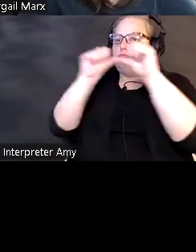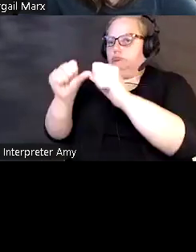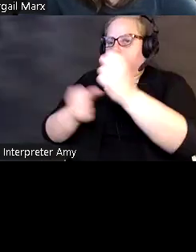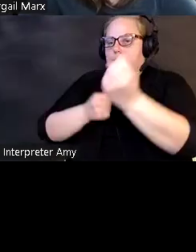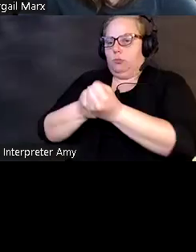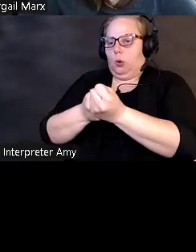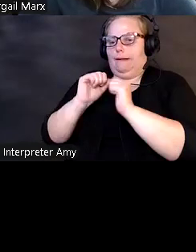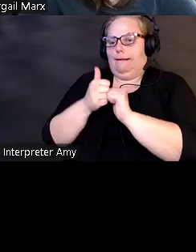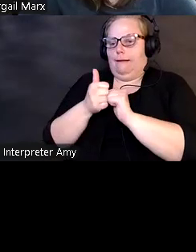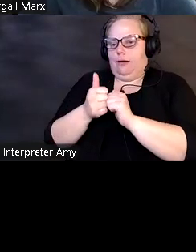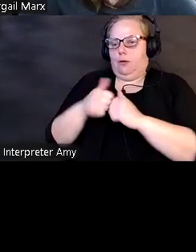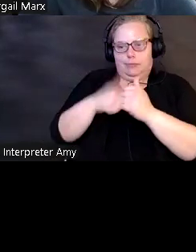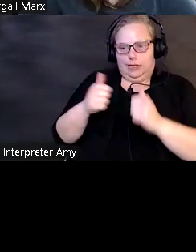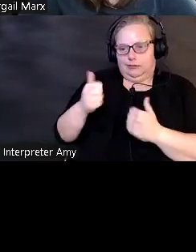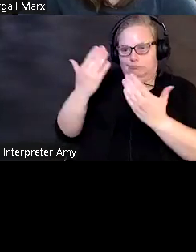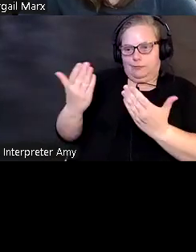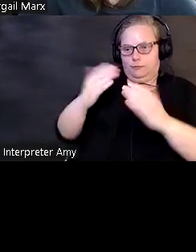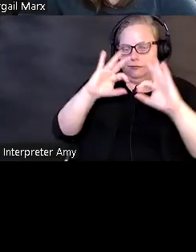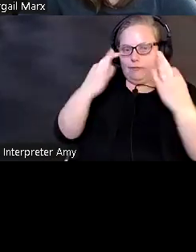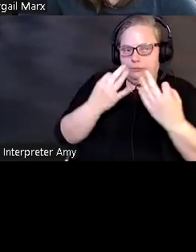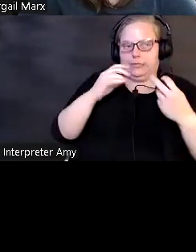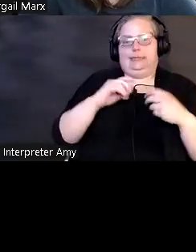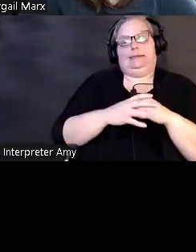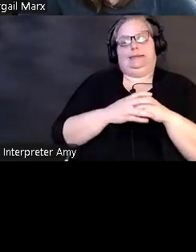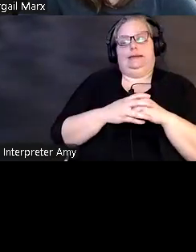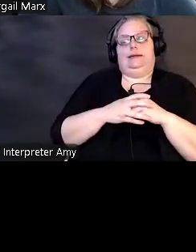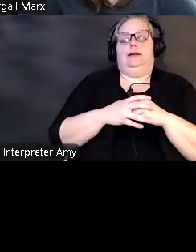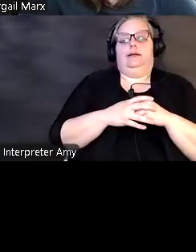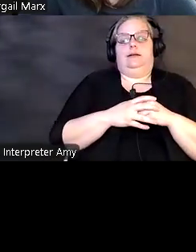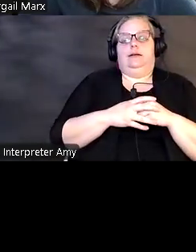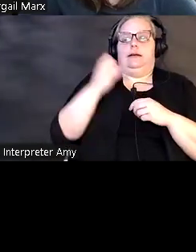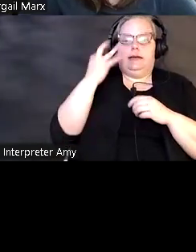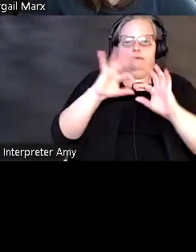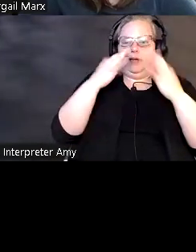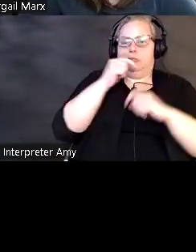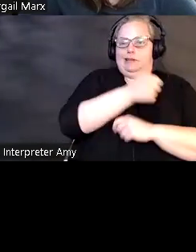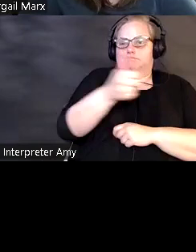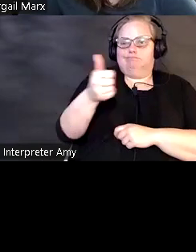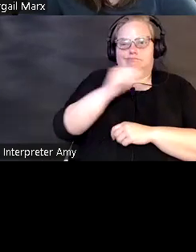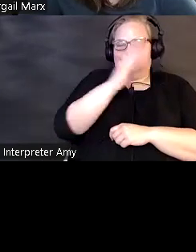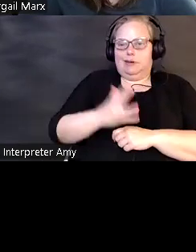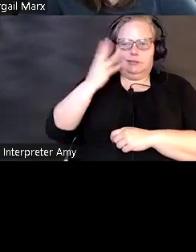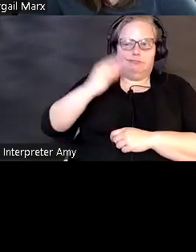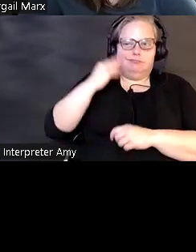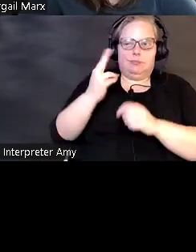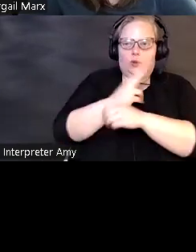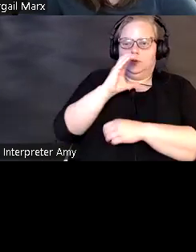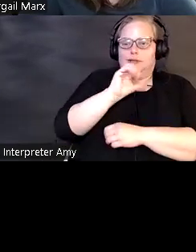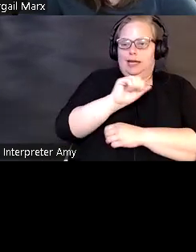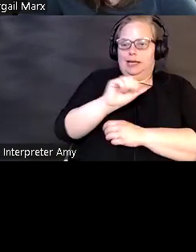Any recommendations for the families? Especially if those families have never really used the communication device with their children, and wouldn't